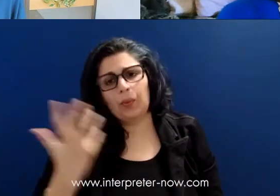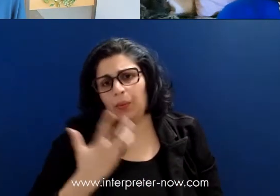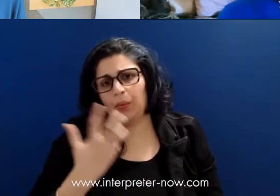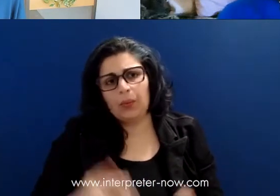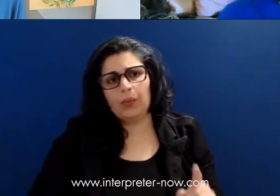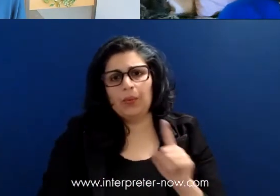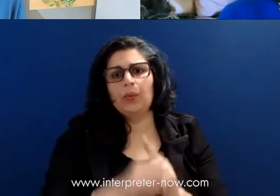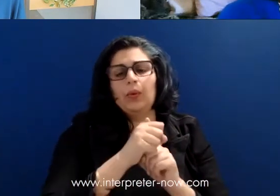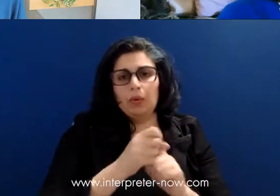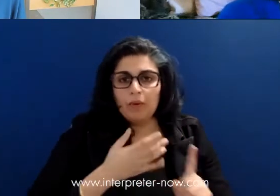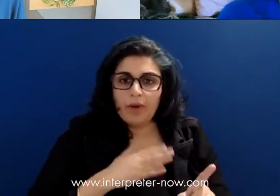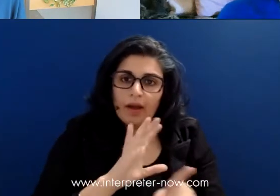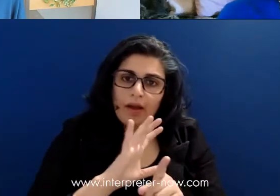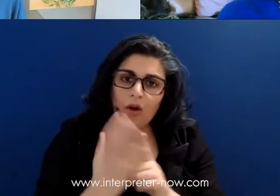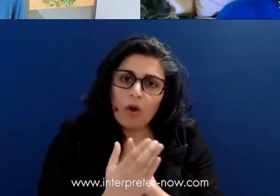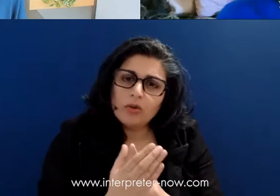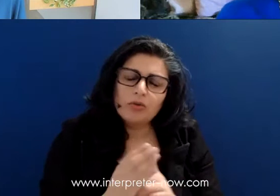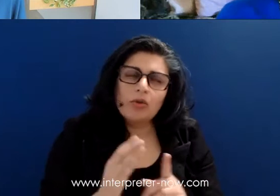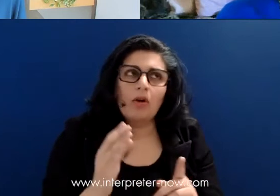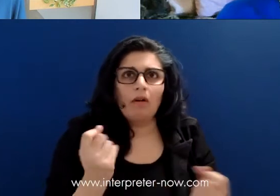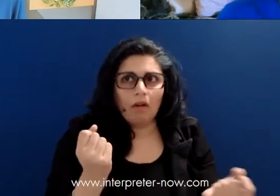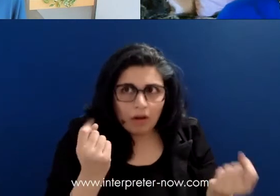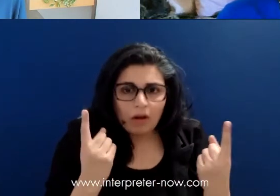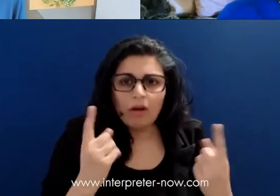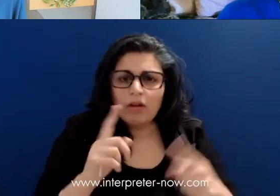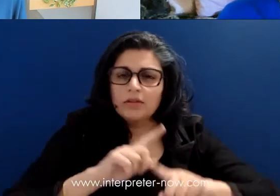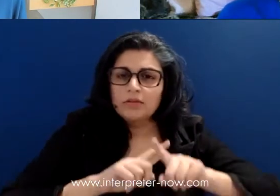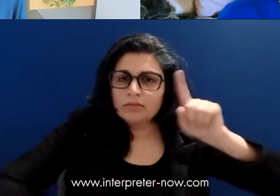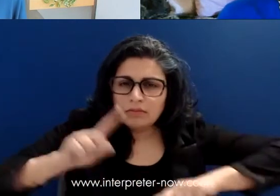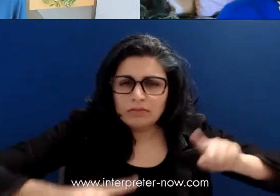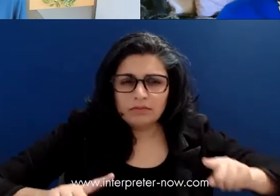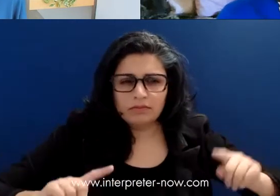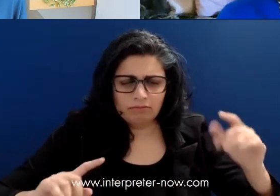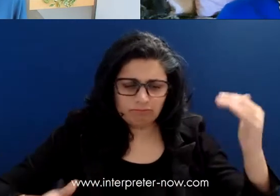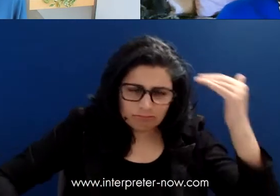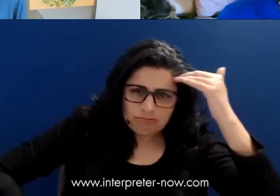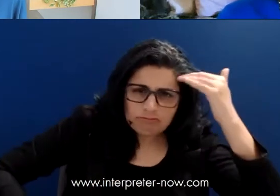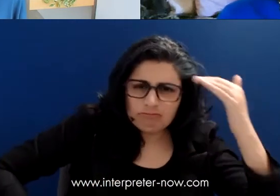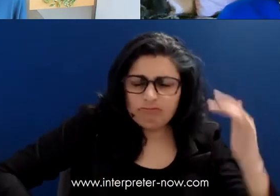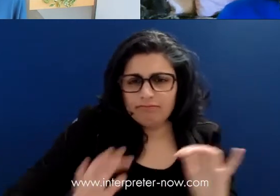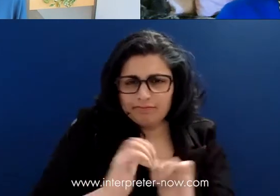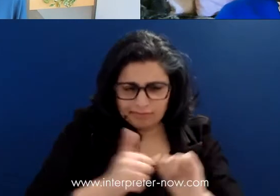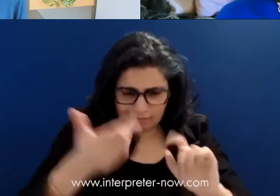and difference, different ways of being, building my comfort level, being around different types